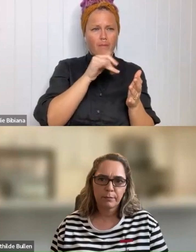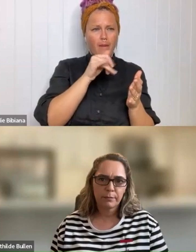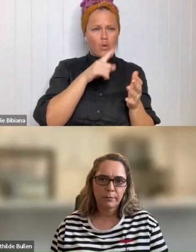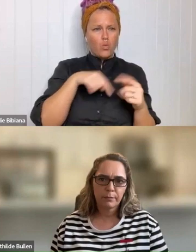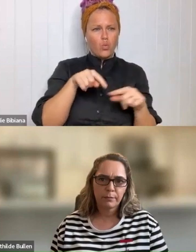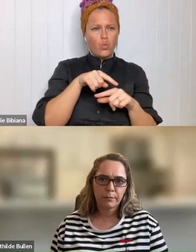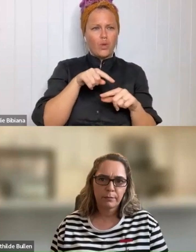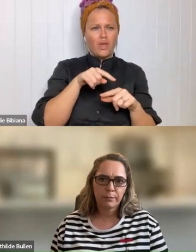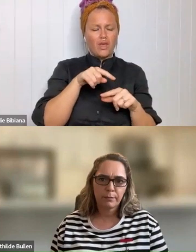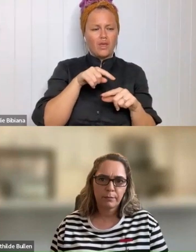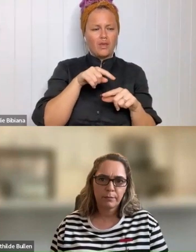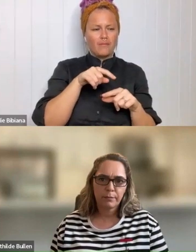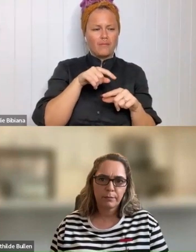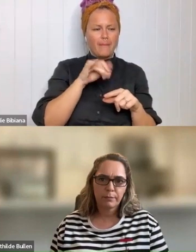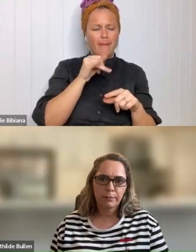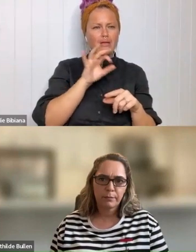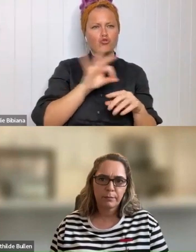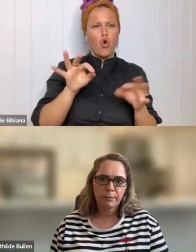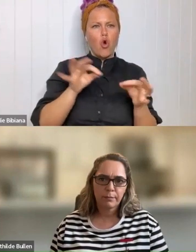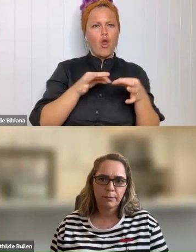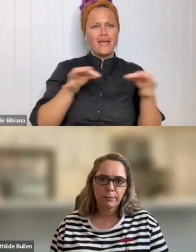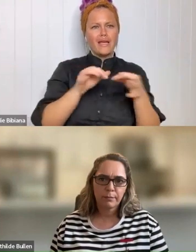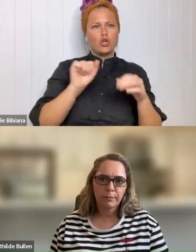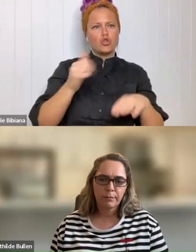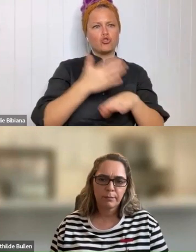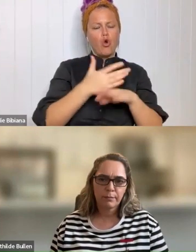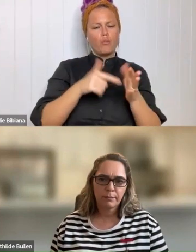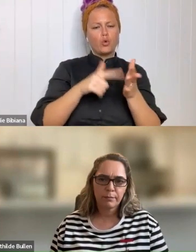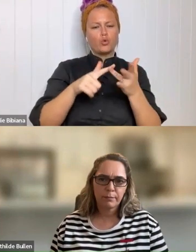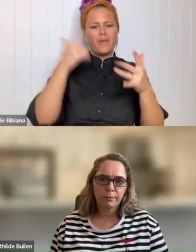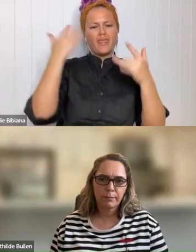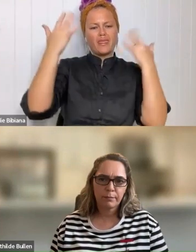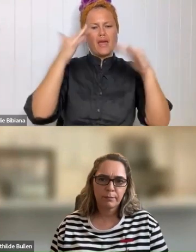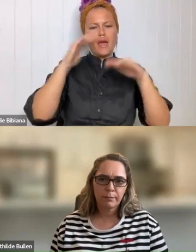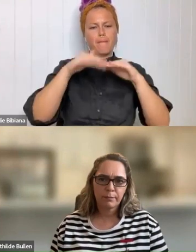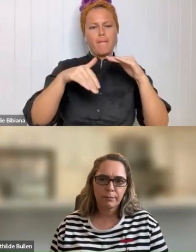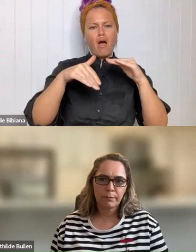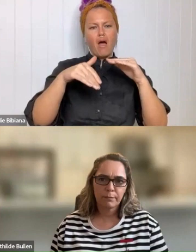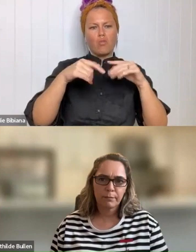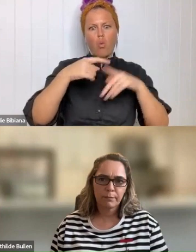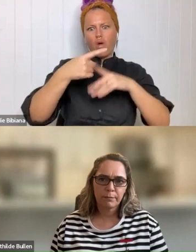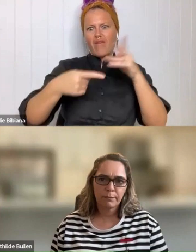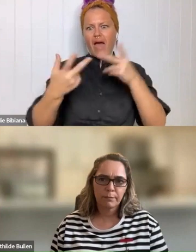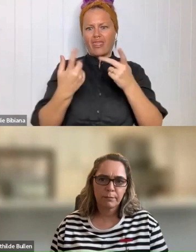or maybe it's not an organization's job to be thinking about all these other things, but why isn't it like it